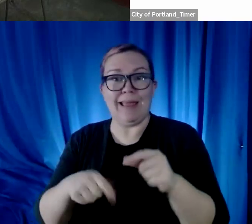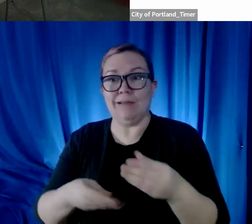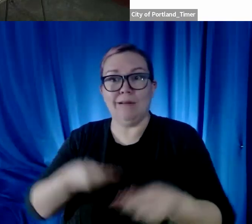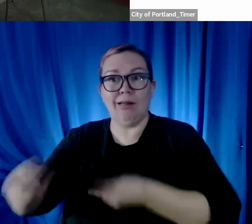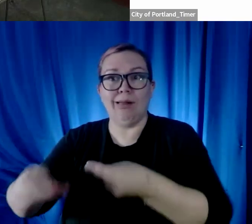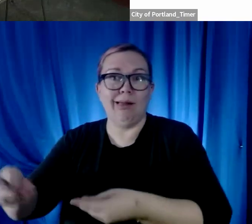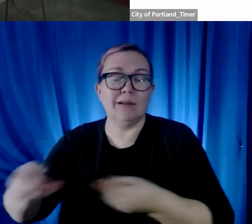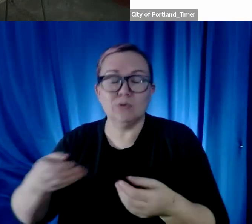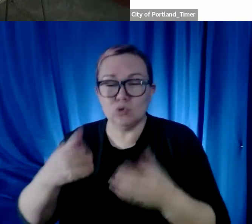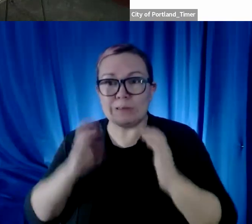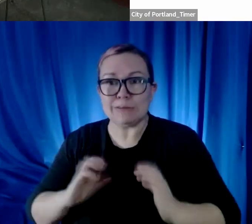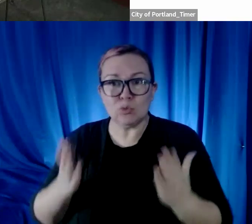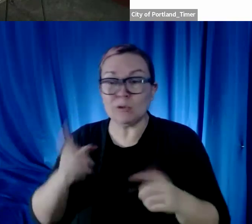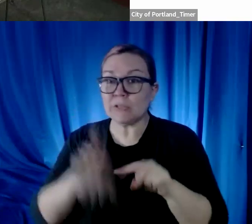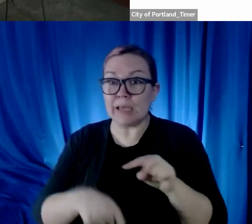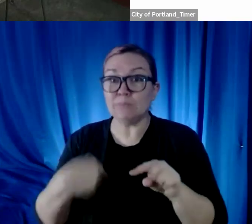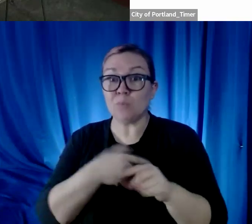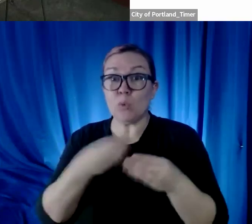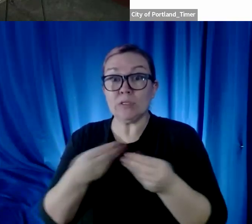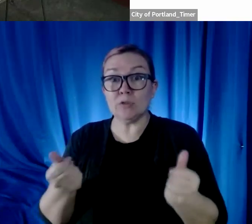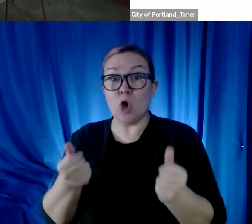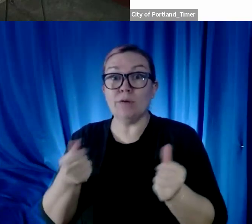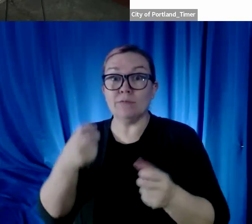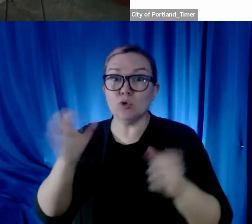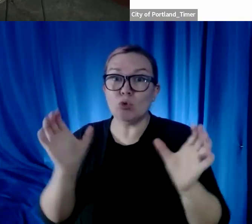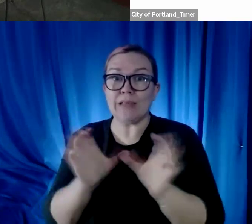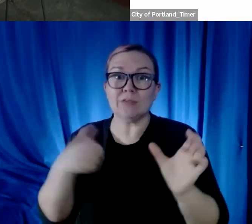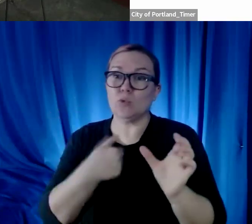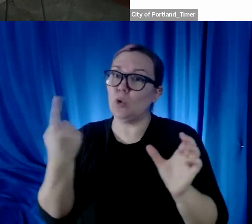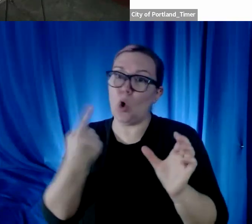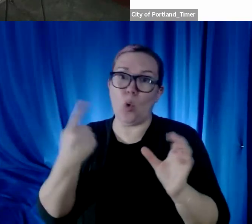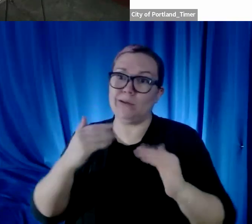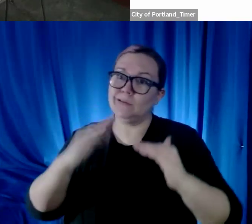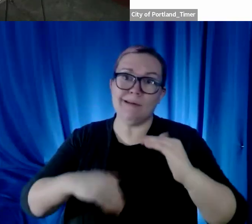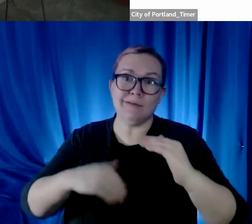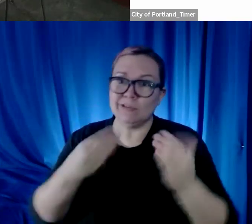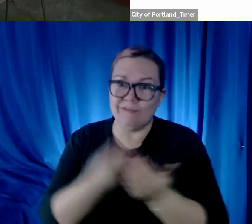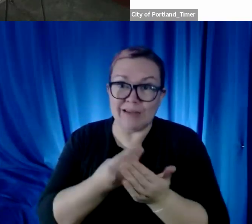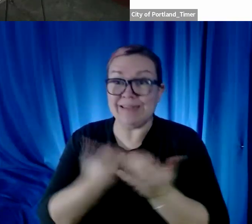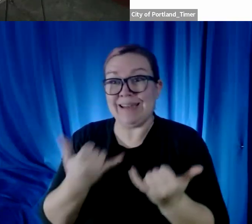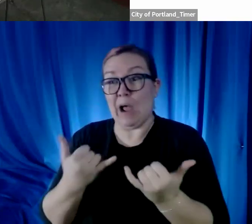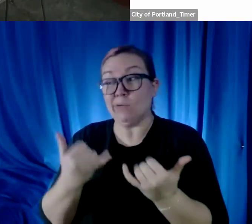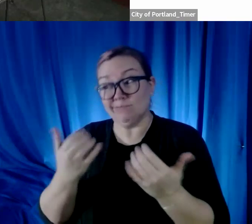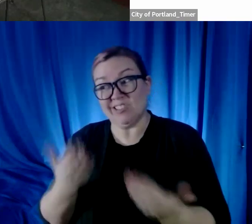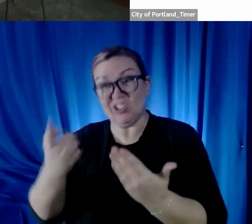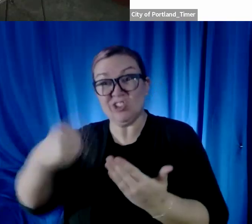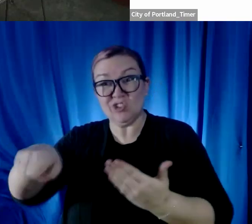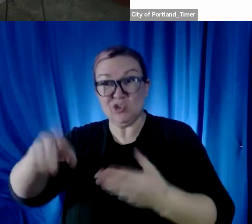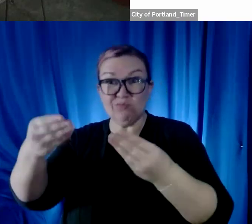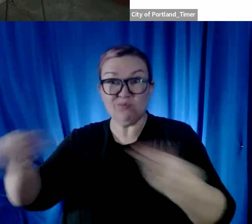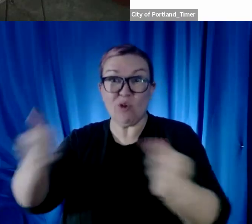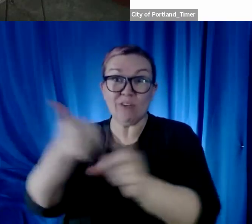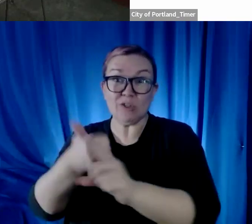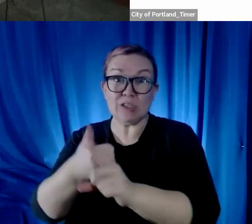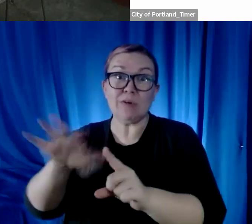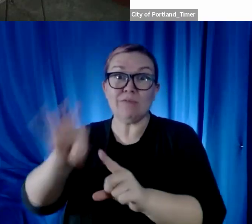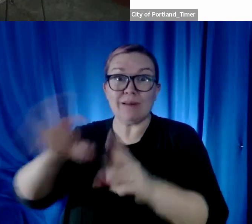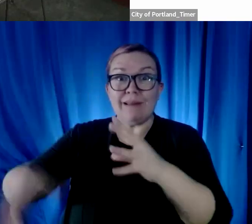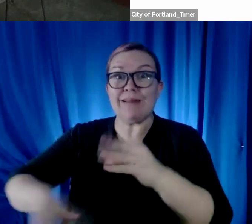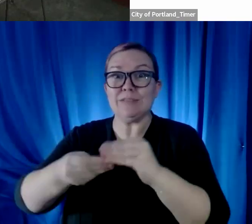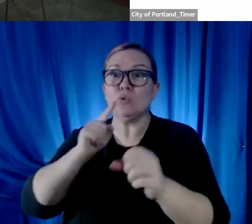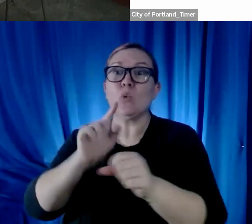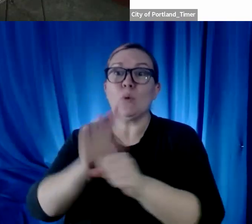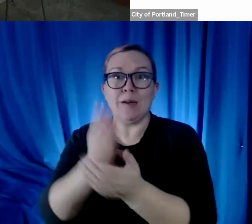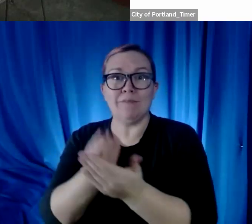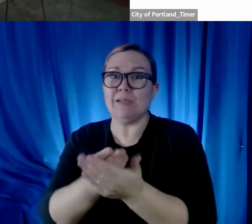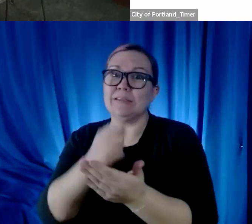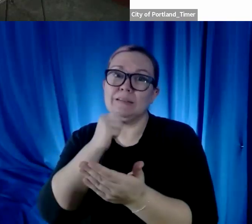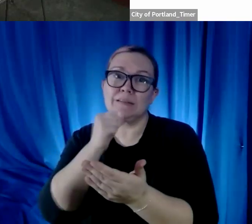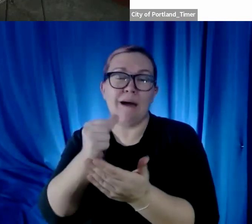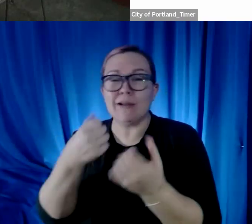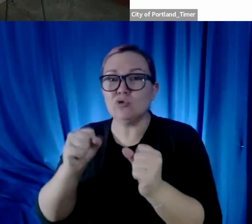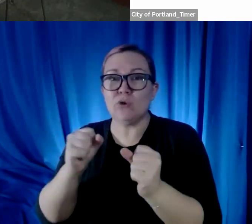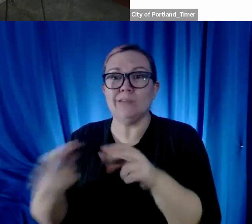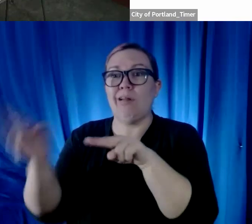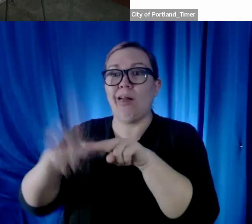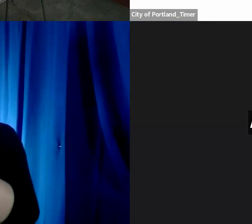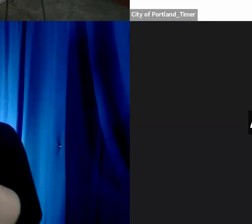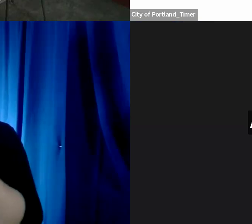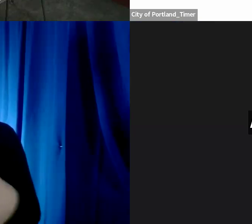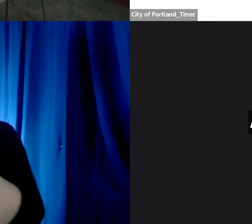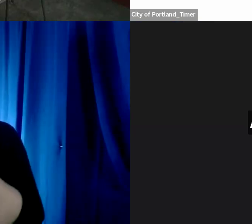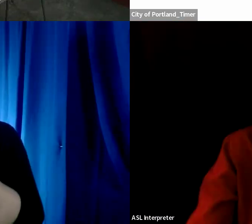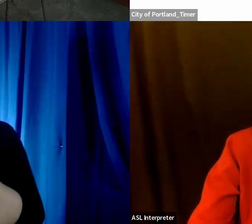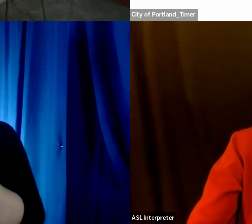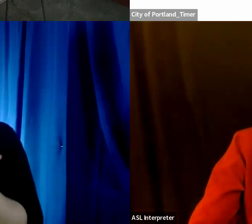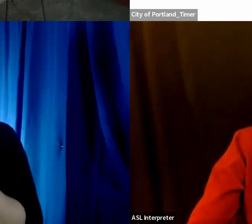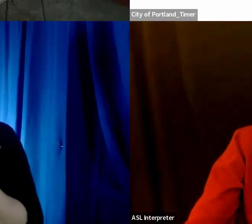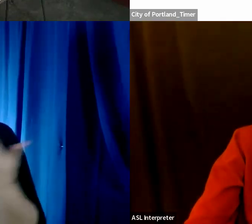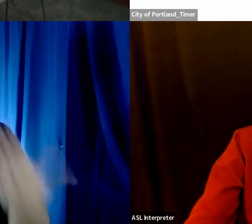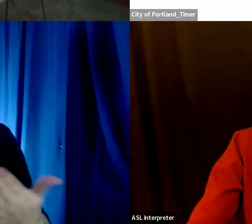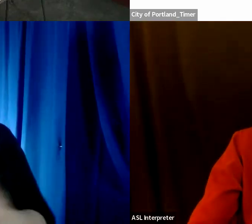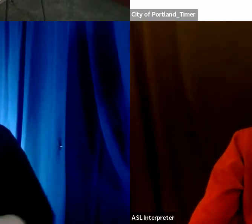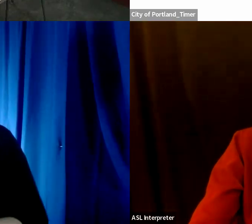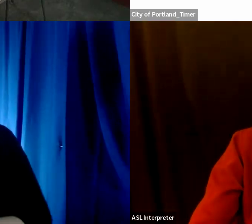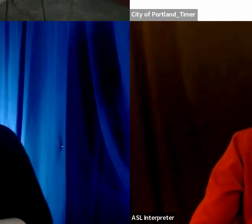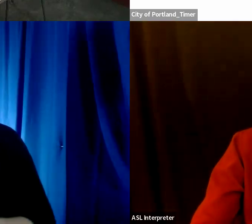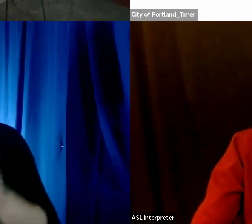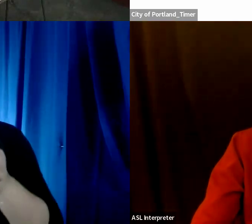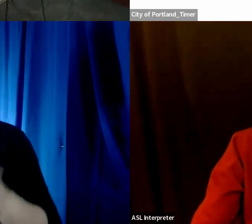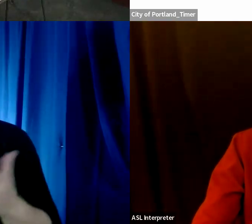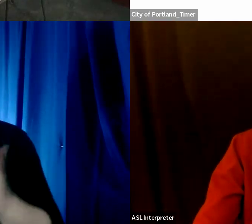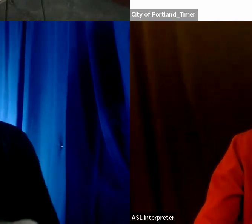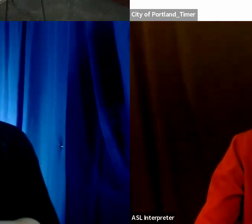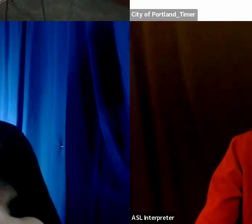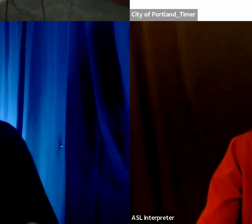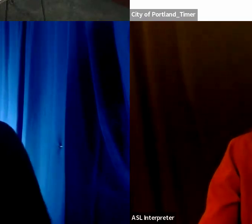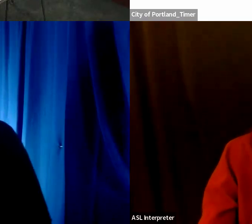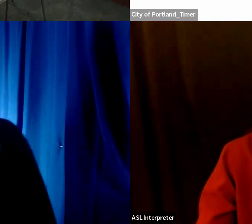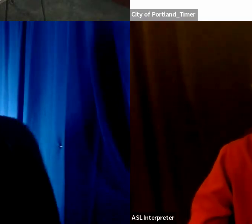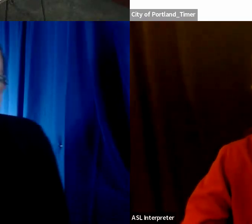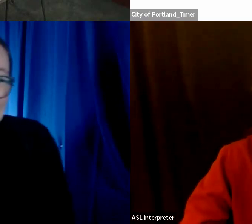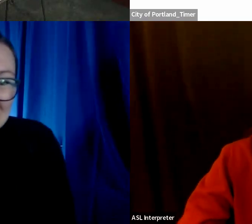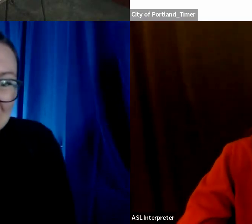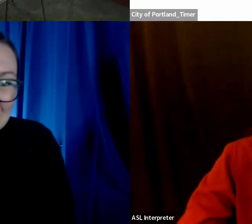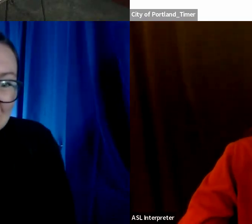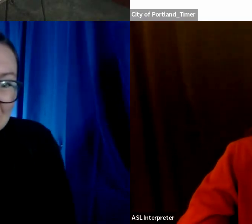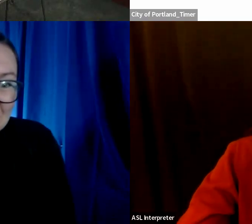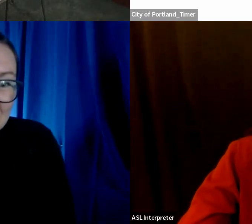We solved our revenue crisis. We were always underfunded for climate justice. We now suggest that you solve your revenue crisis by finding additional dedicated funds And not trying to raid existing programs. Thank you very much.